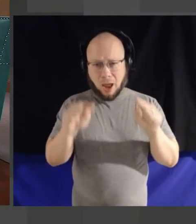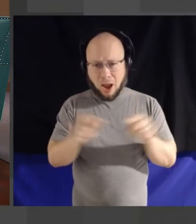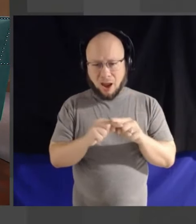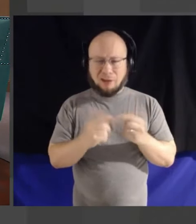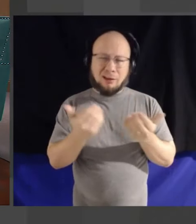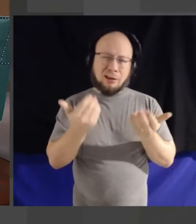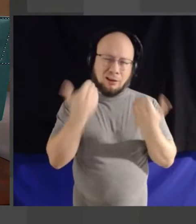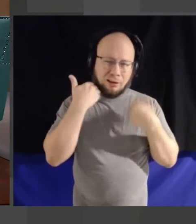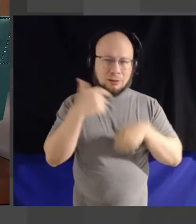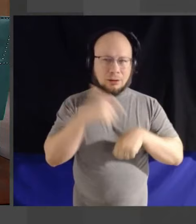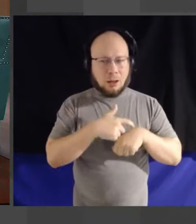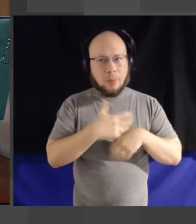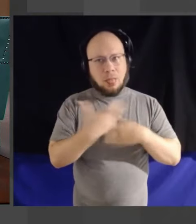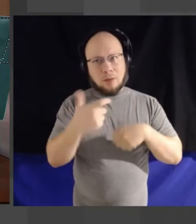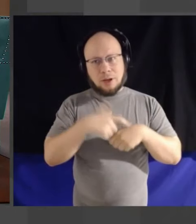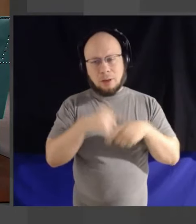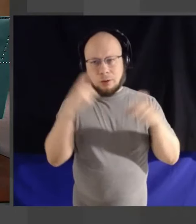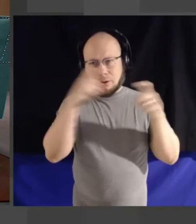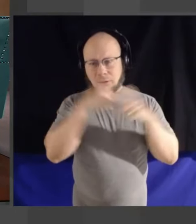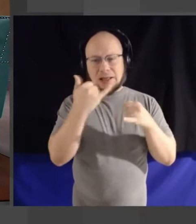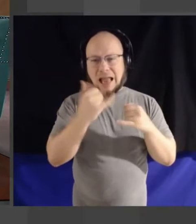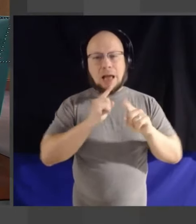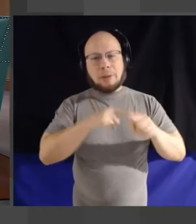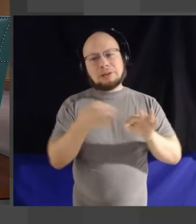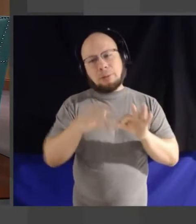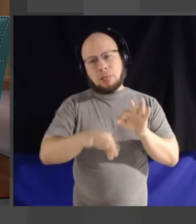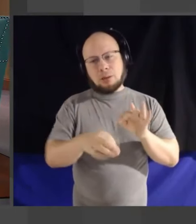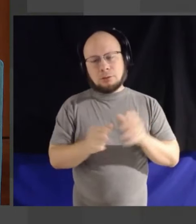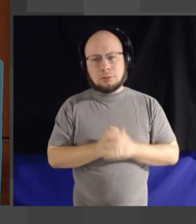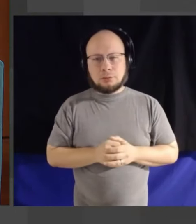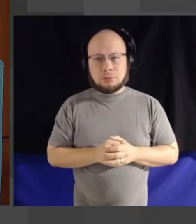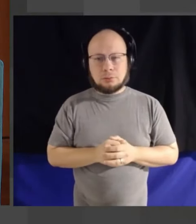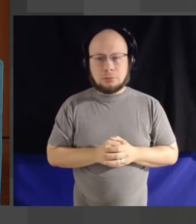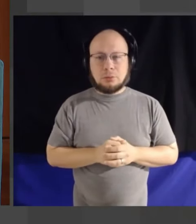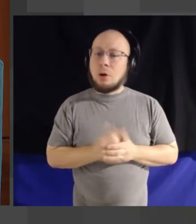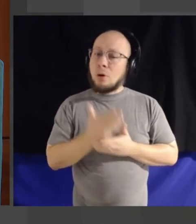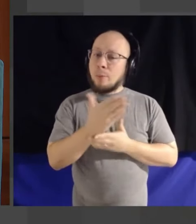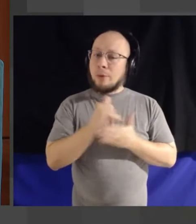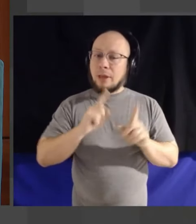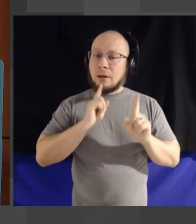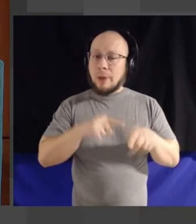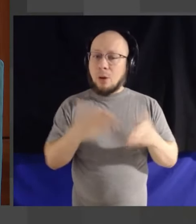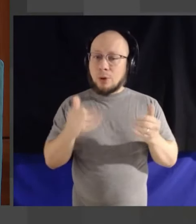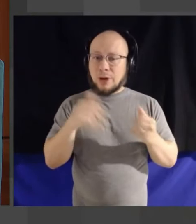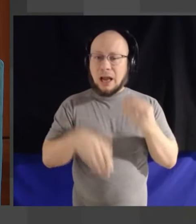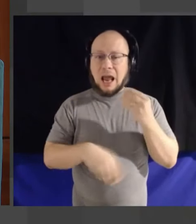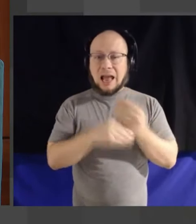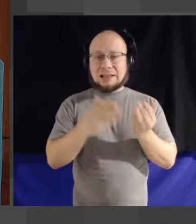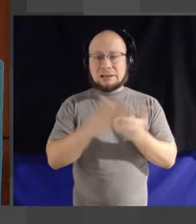A STRUCTURE BLOCK WHICH IS MORE COMPLICATED AND TIME-CONSUMING. NOW YOU CAN DO IT MUCH MORE EASILY AND AS PART OF THE